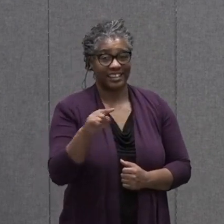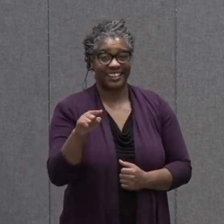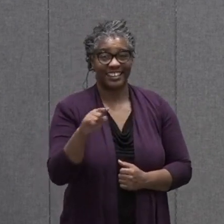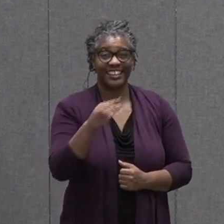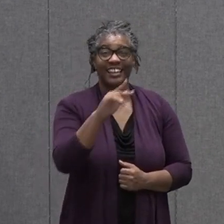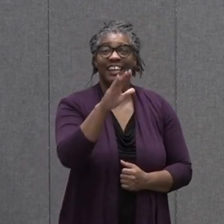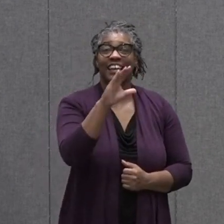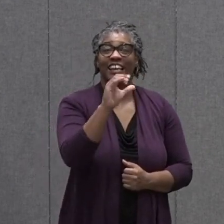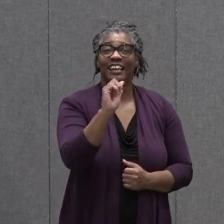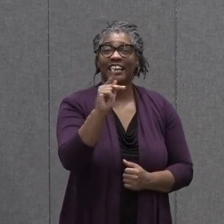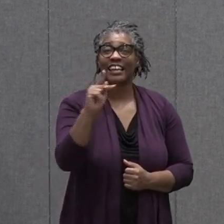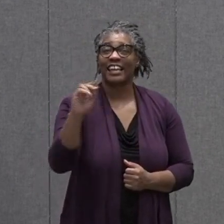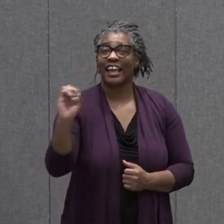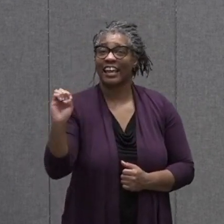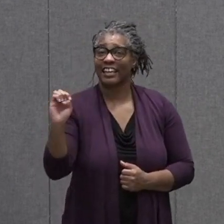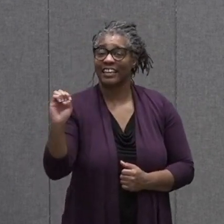How many letters are in this word?